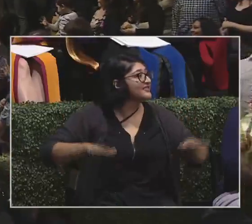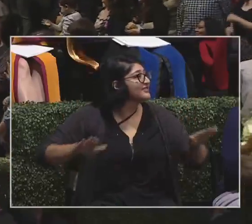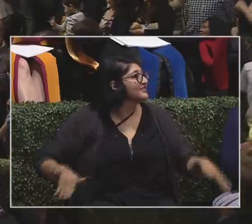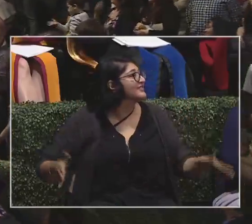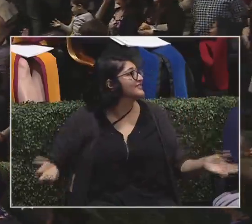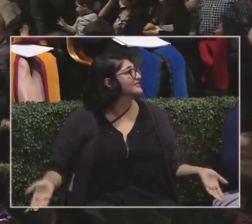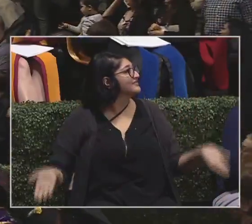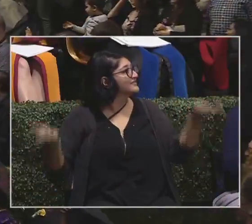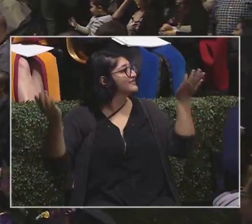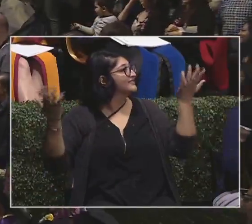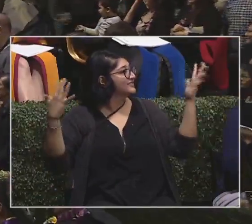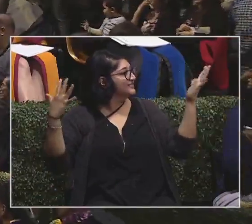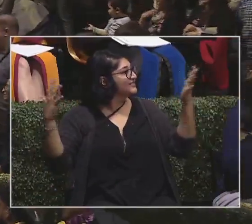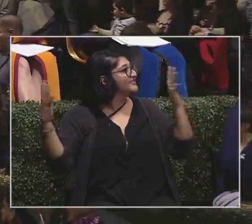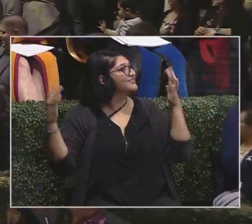BROTHERS, THE NIECE AND NEPHEWS, THE